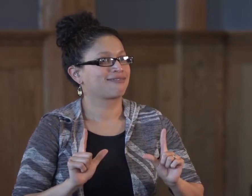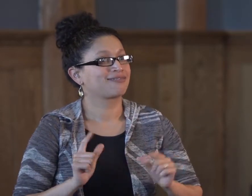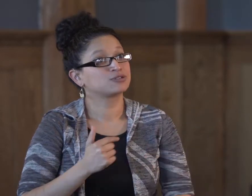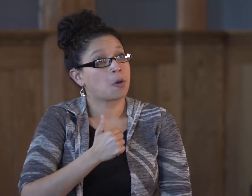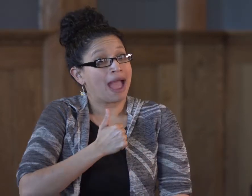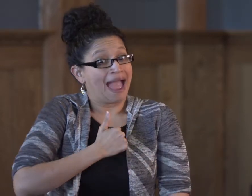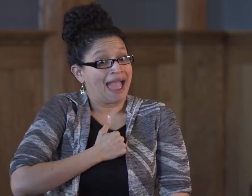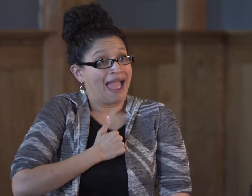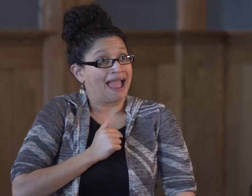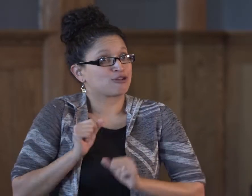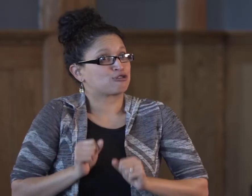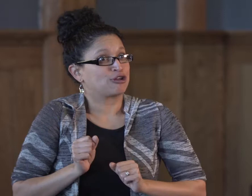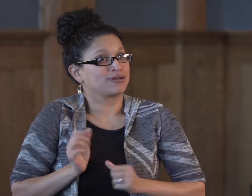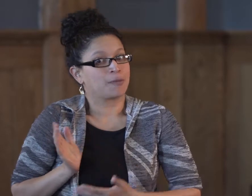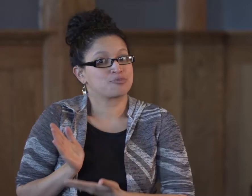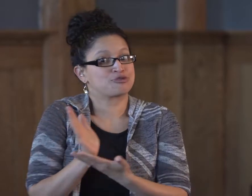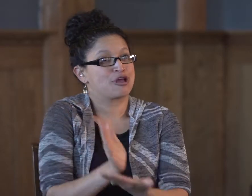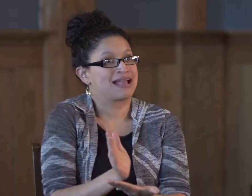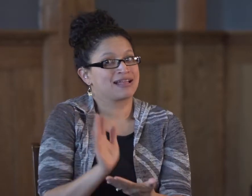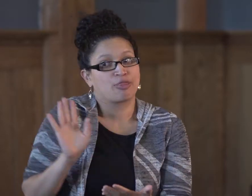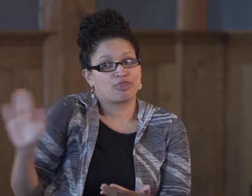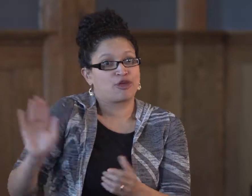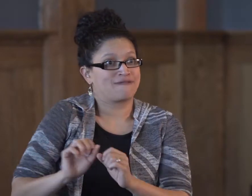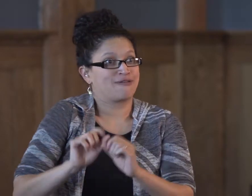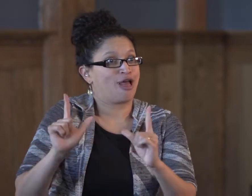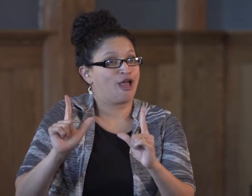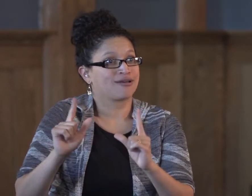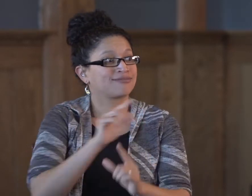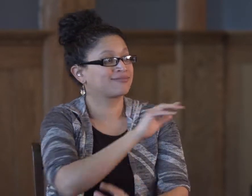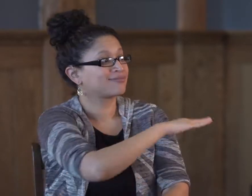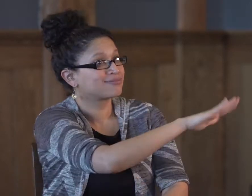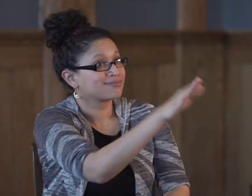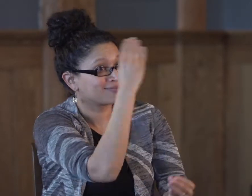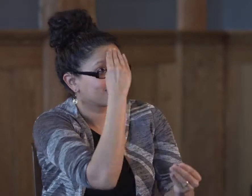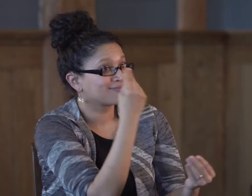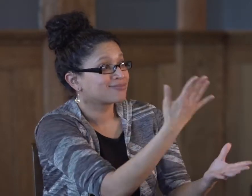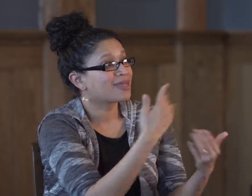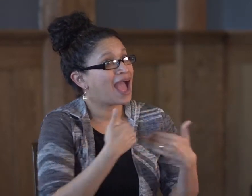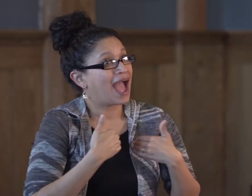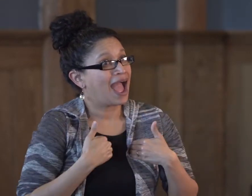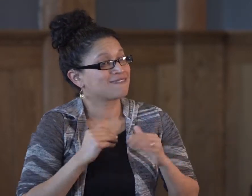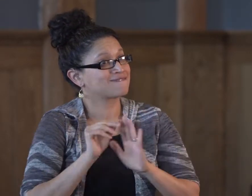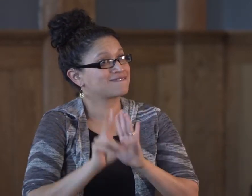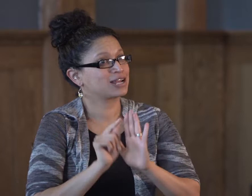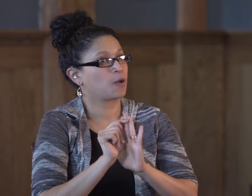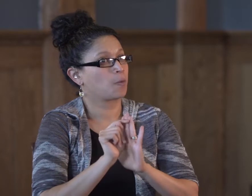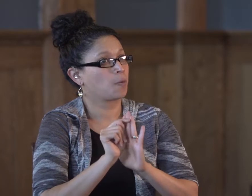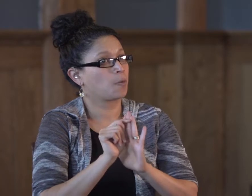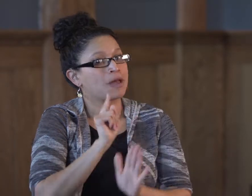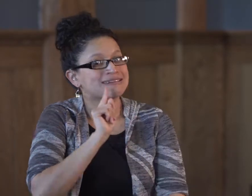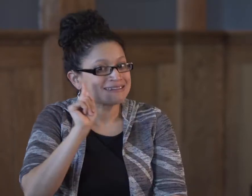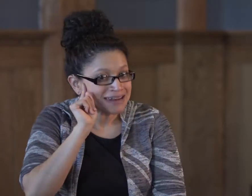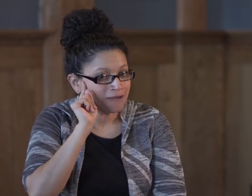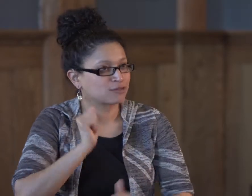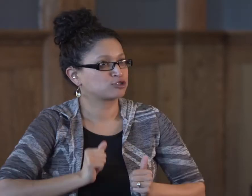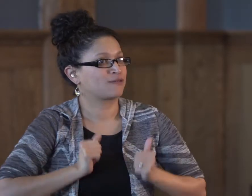effect could be to create a video blog or vlog, to videotape the Deaf victim telling